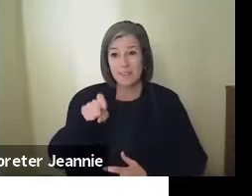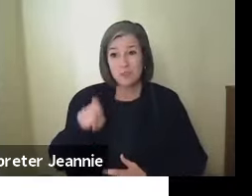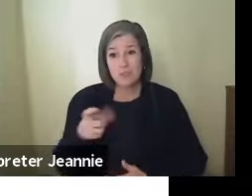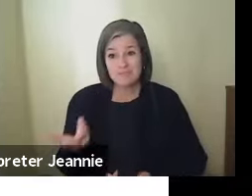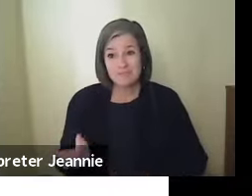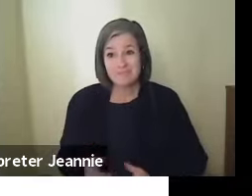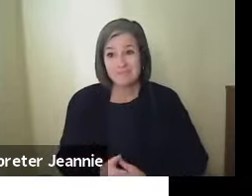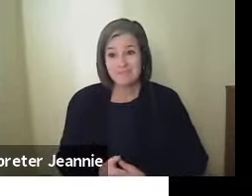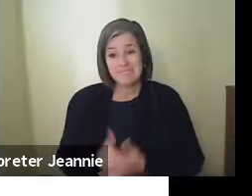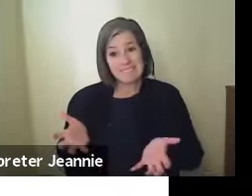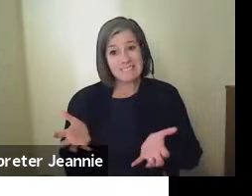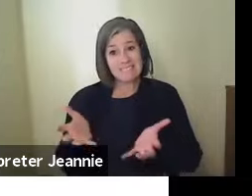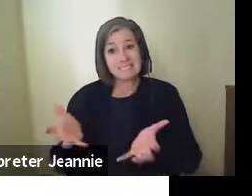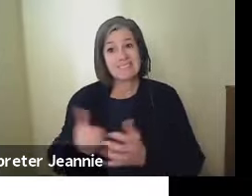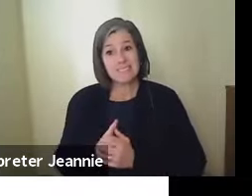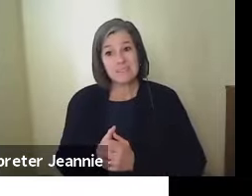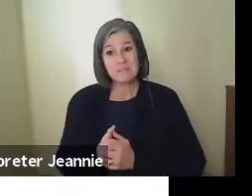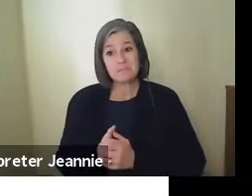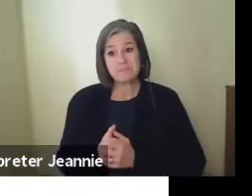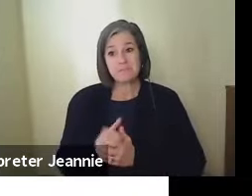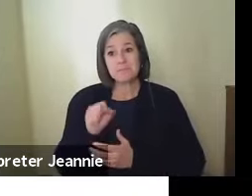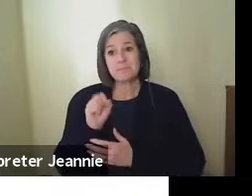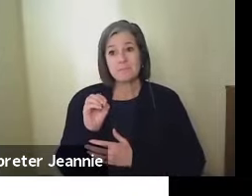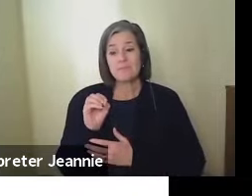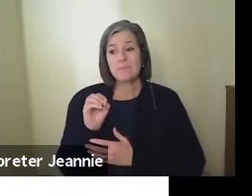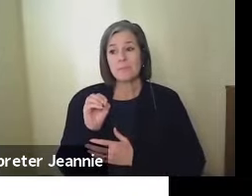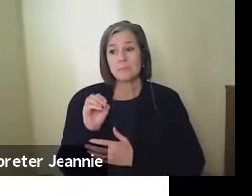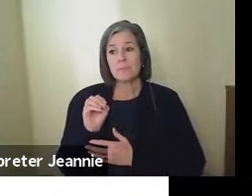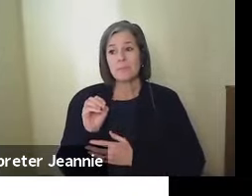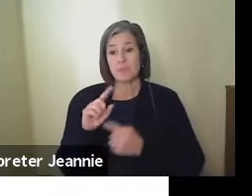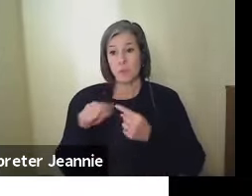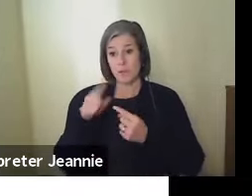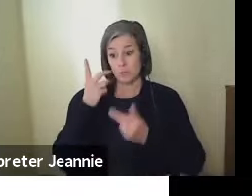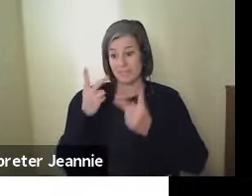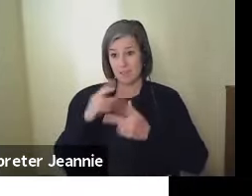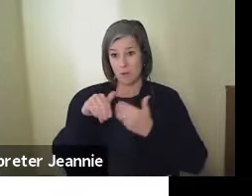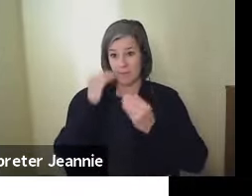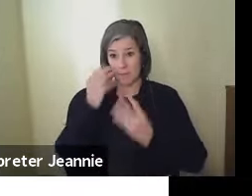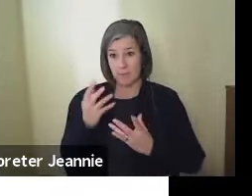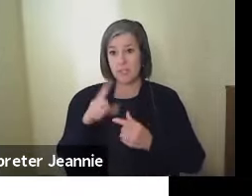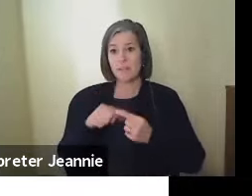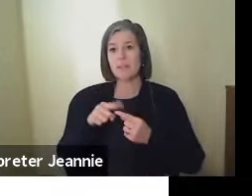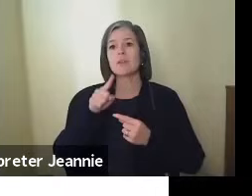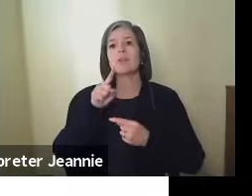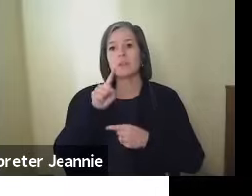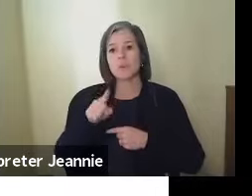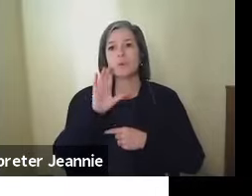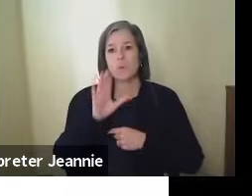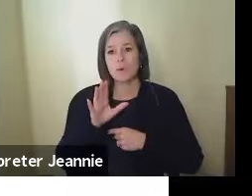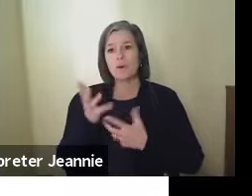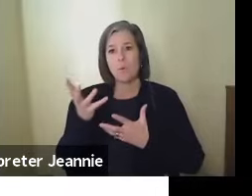So I think once you see the information you will want to do that.